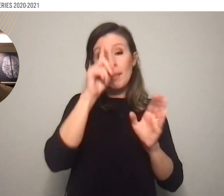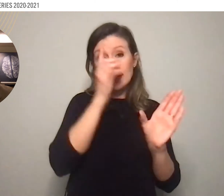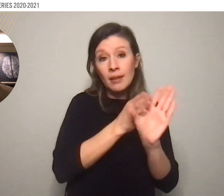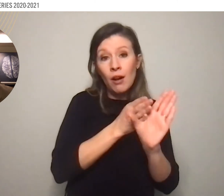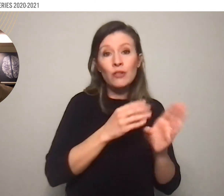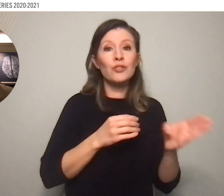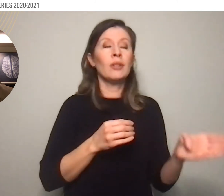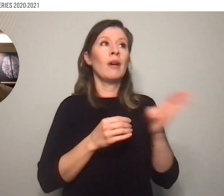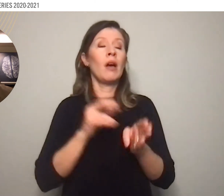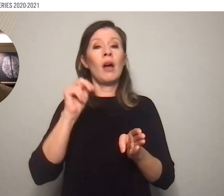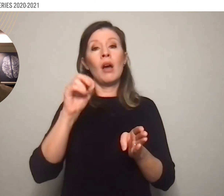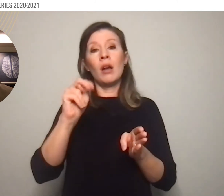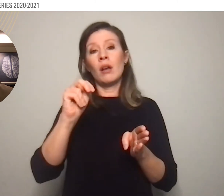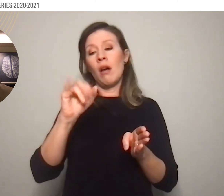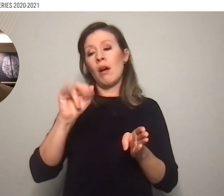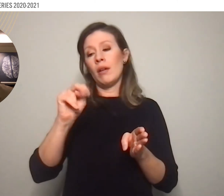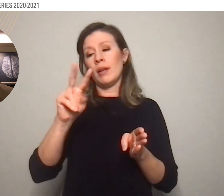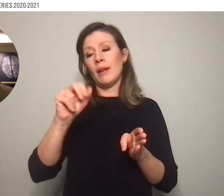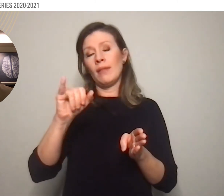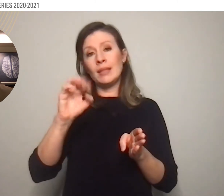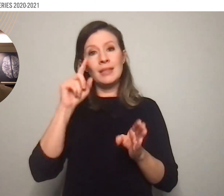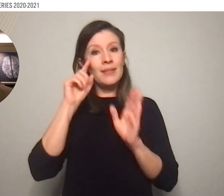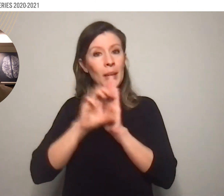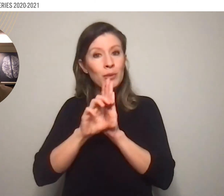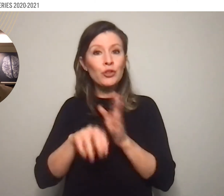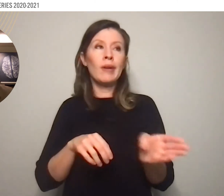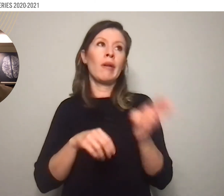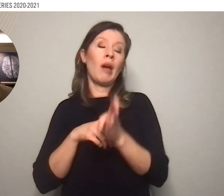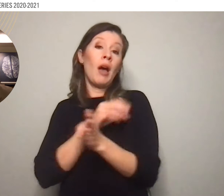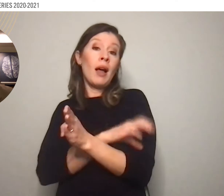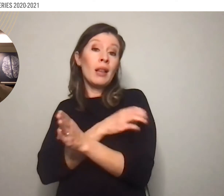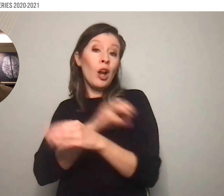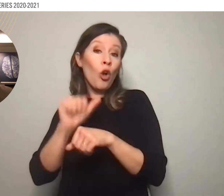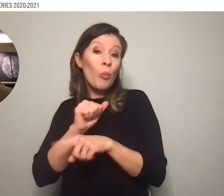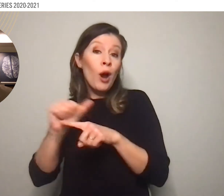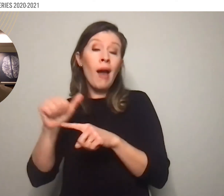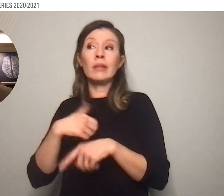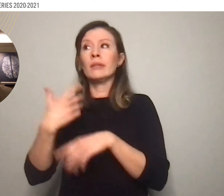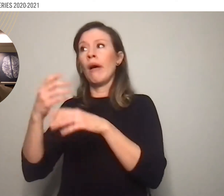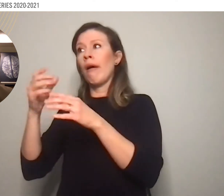development psychology, non-invasive imaging, the clinical practice, you know computing and